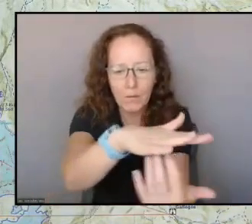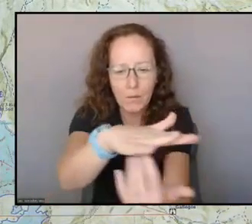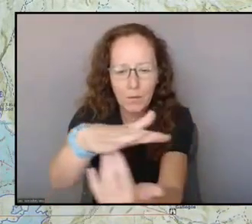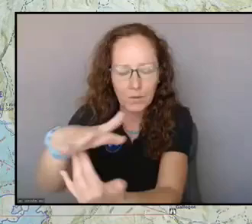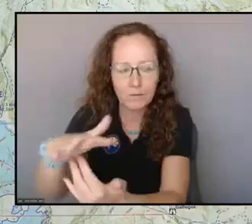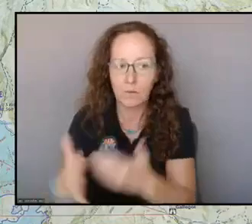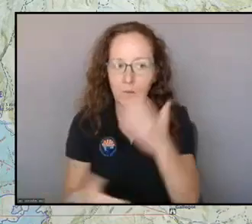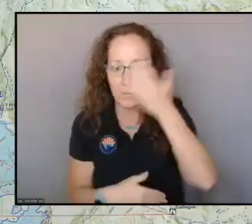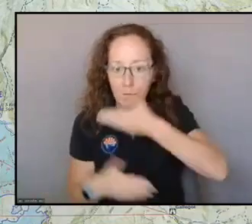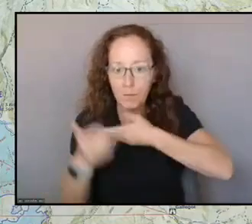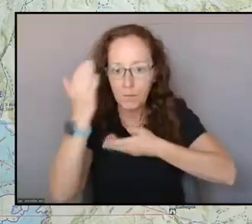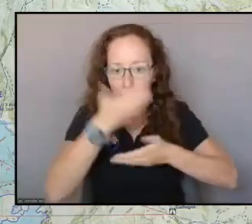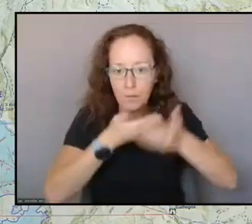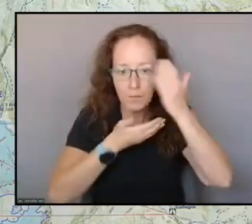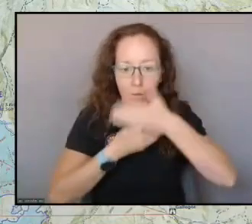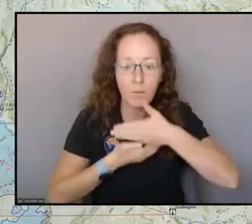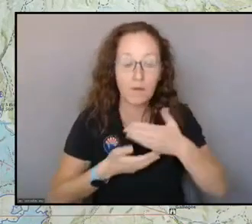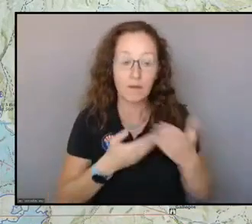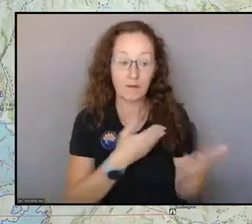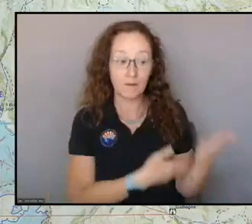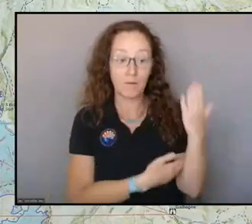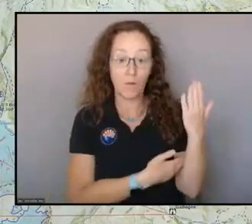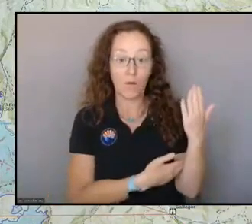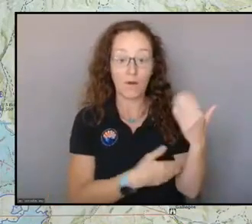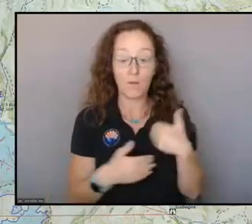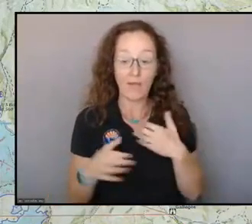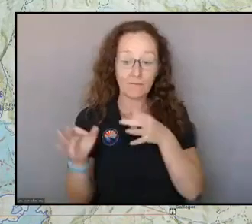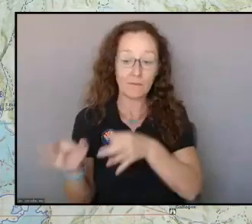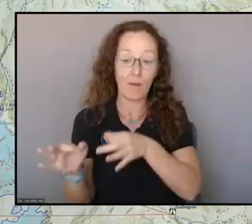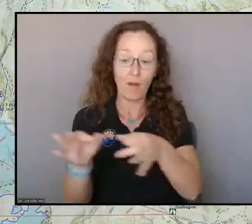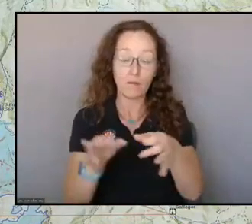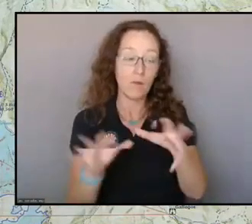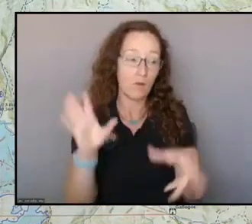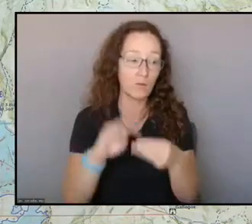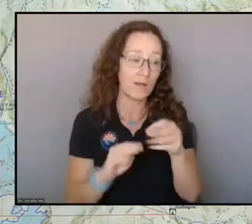WE HAD 63 AT THE BEGINNING OF THE DAY. WITH THE WIND TODAY, WE'LL HAVE LESS.